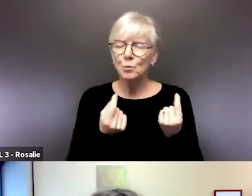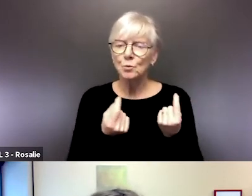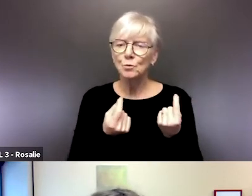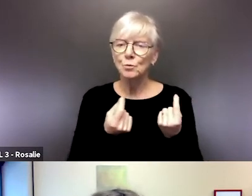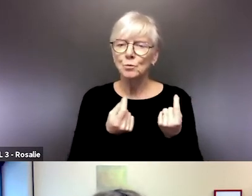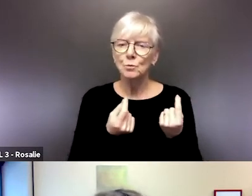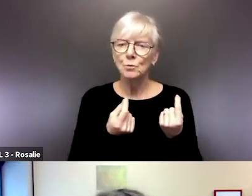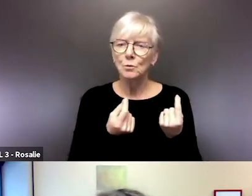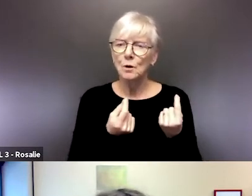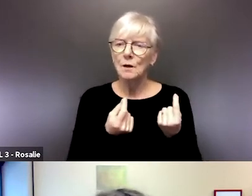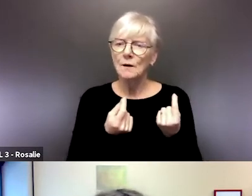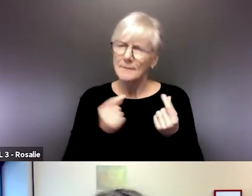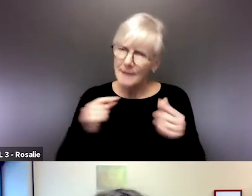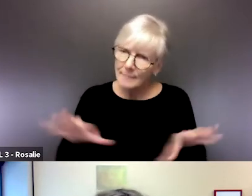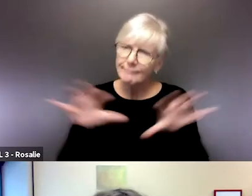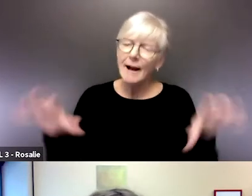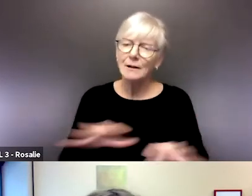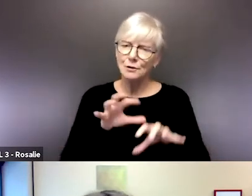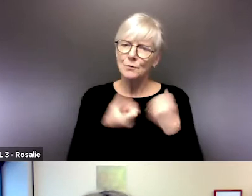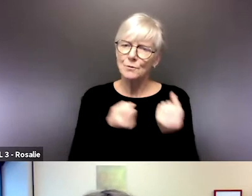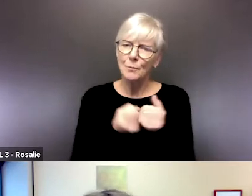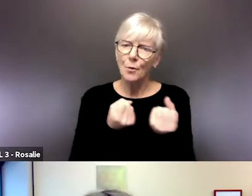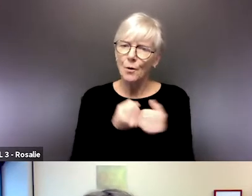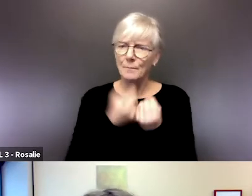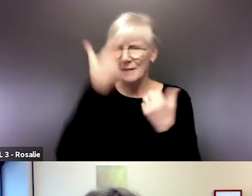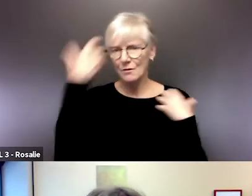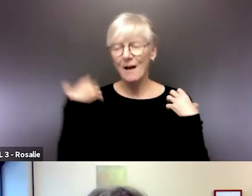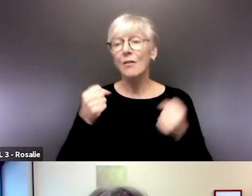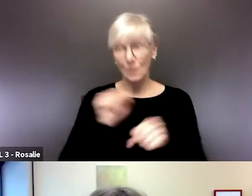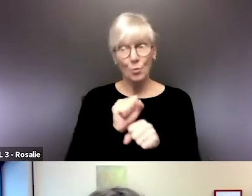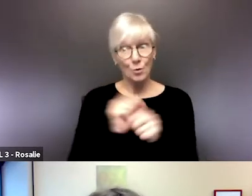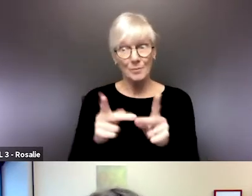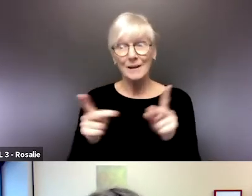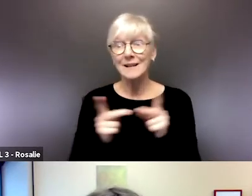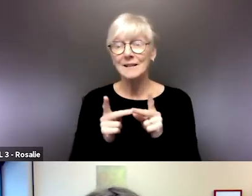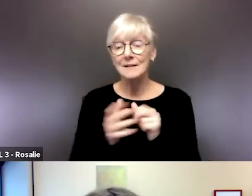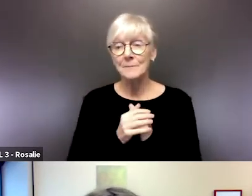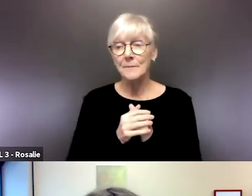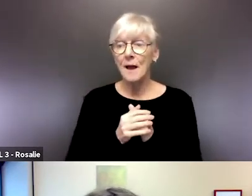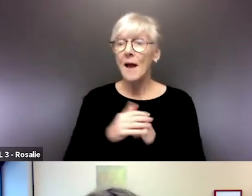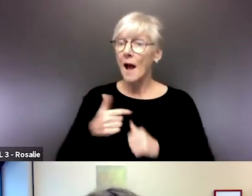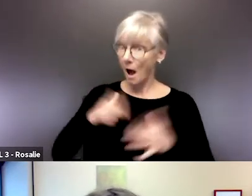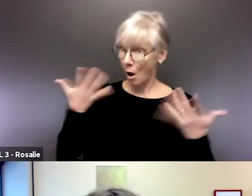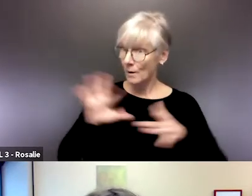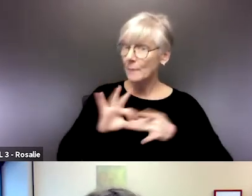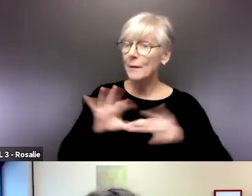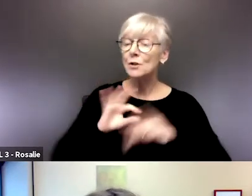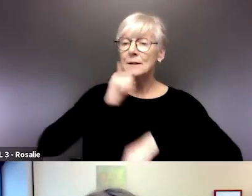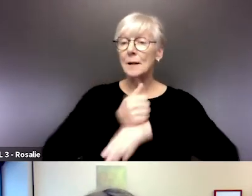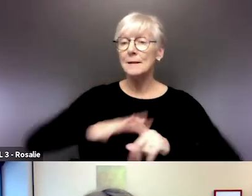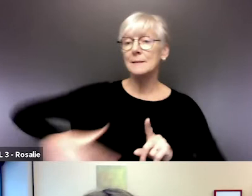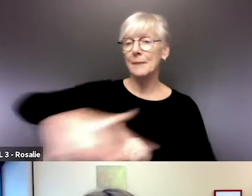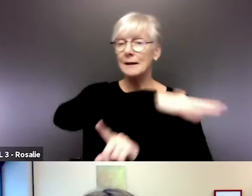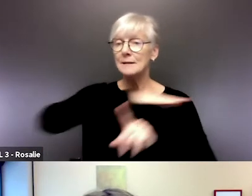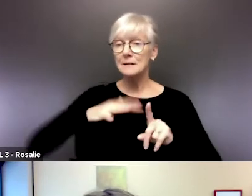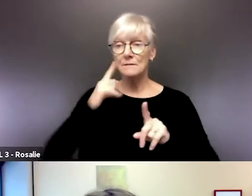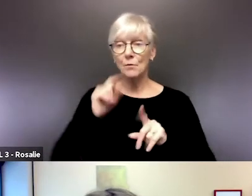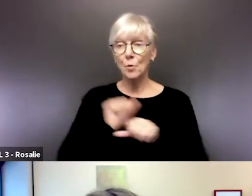When I was talking earlier about having a coherent set of practices, this is one of the things